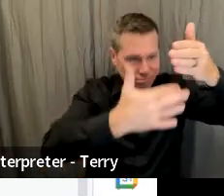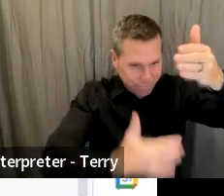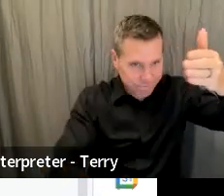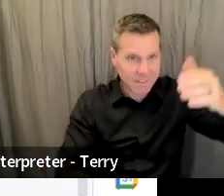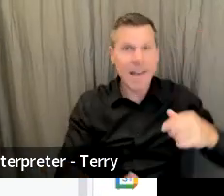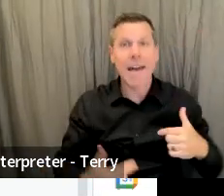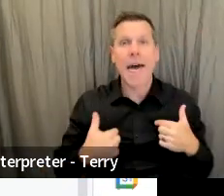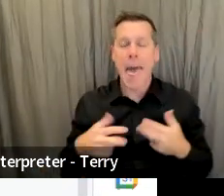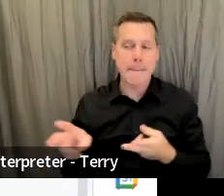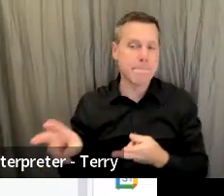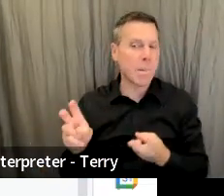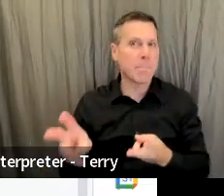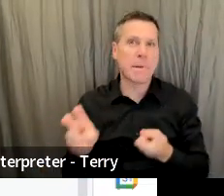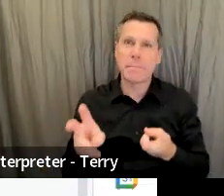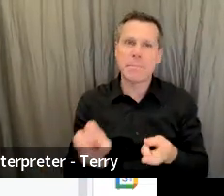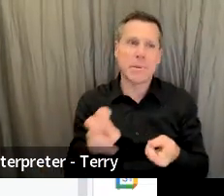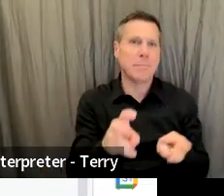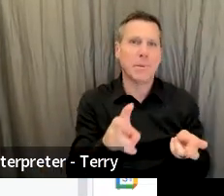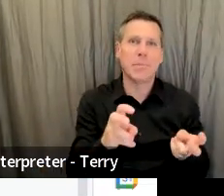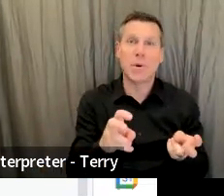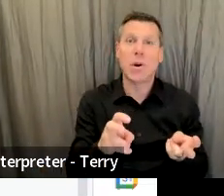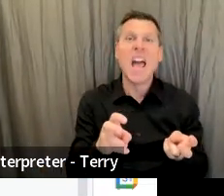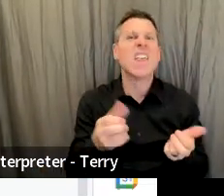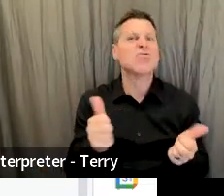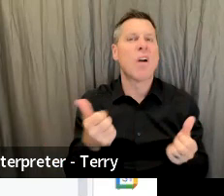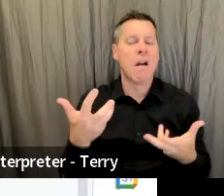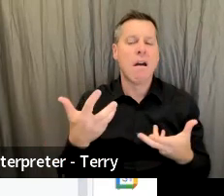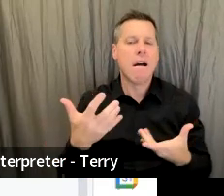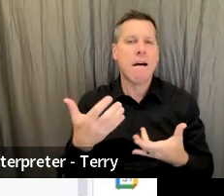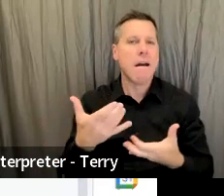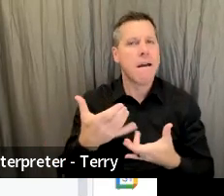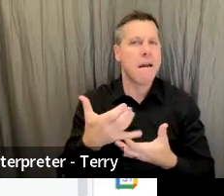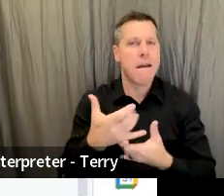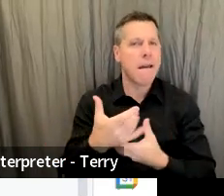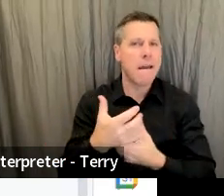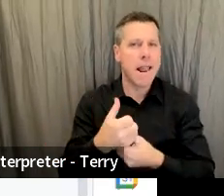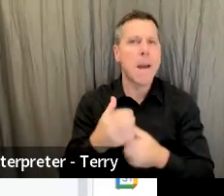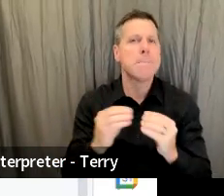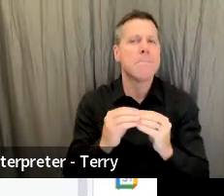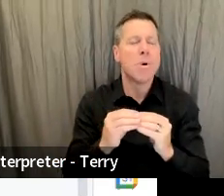the information and synthesize that into what I thought were pretty manageable.